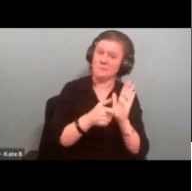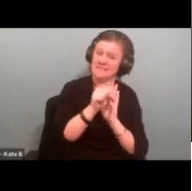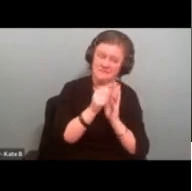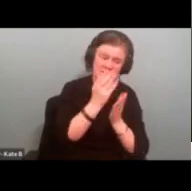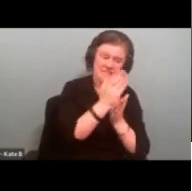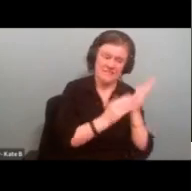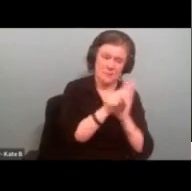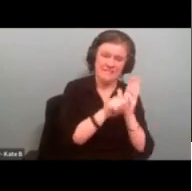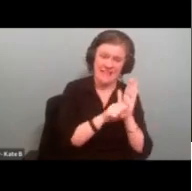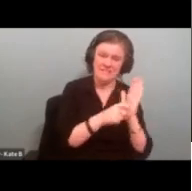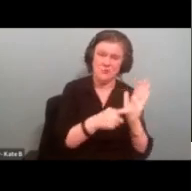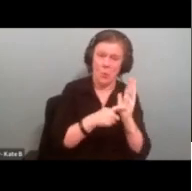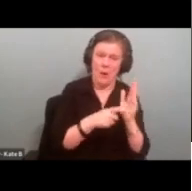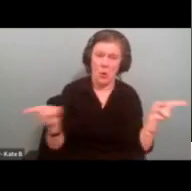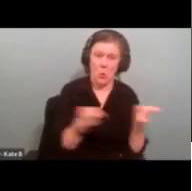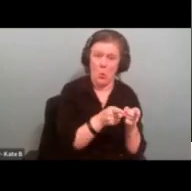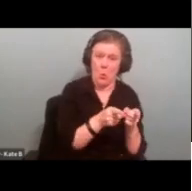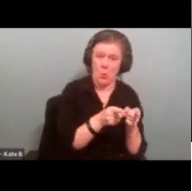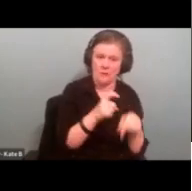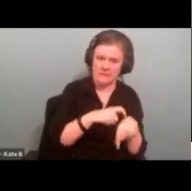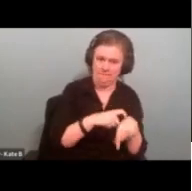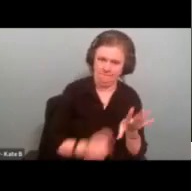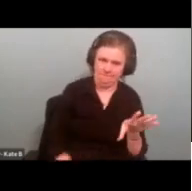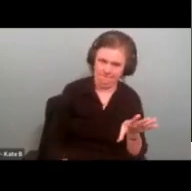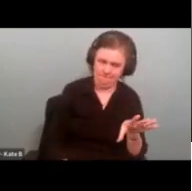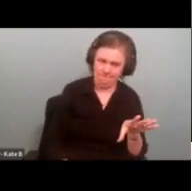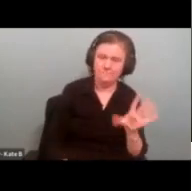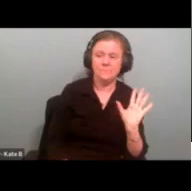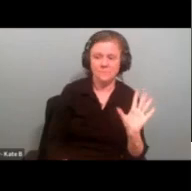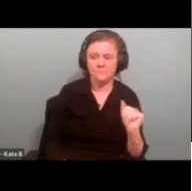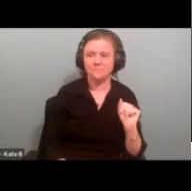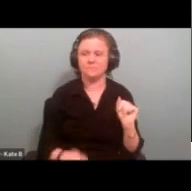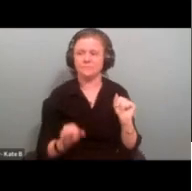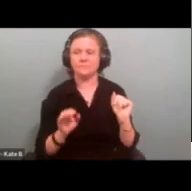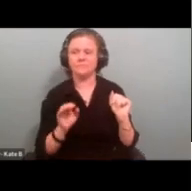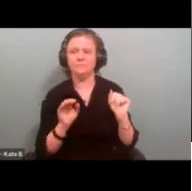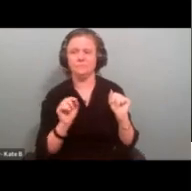timeframes than this. But again, this is so important, because